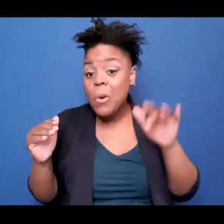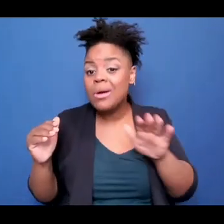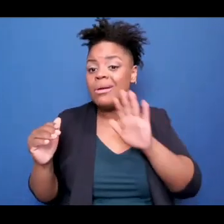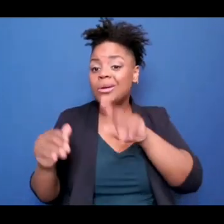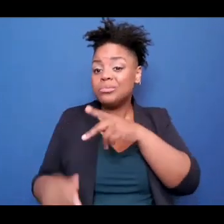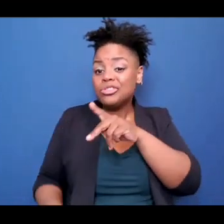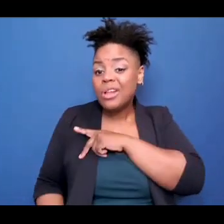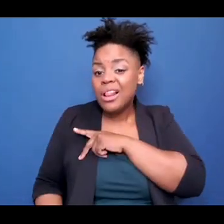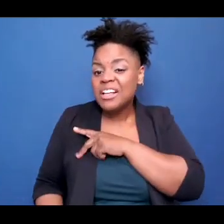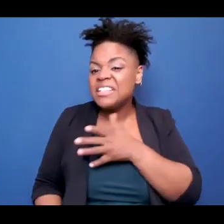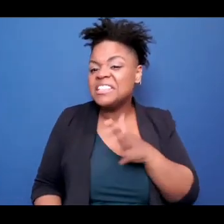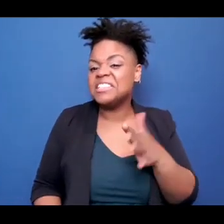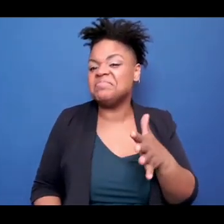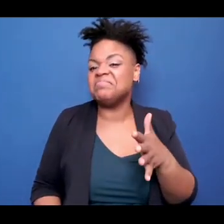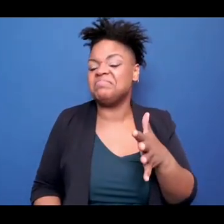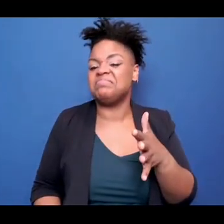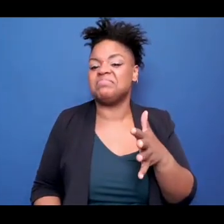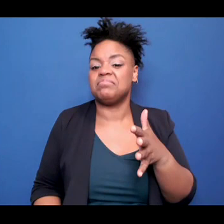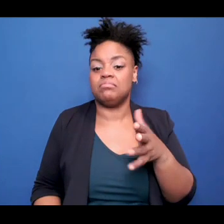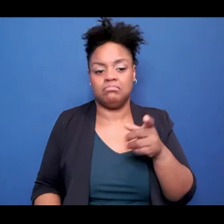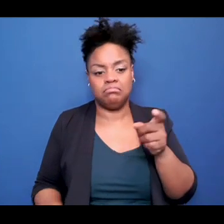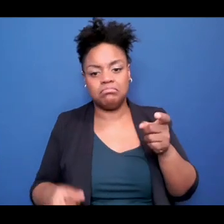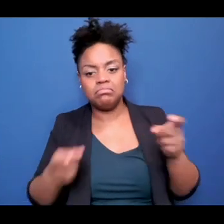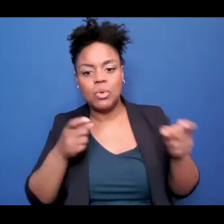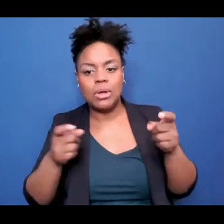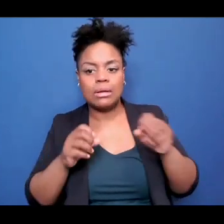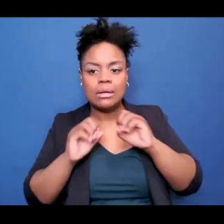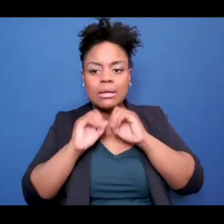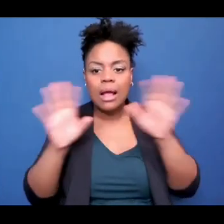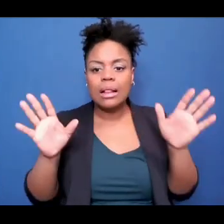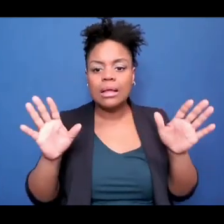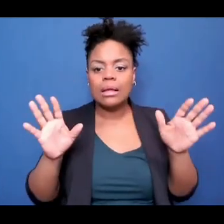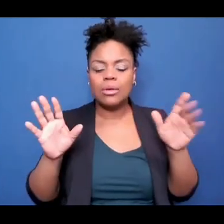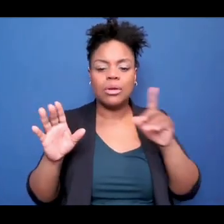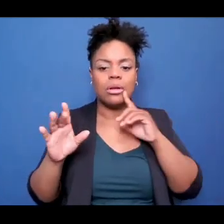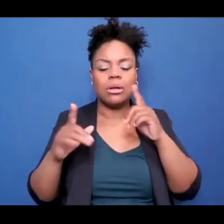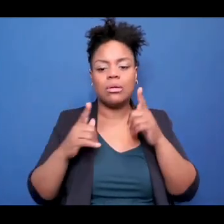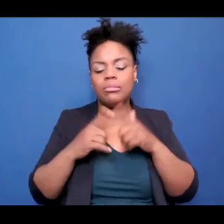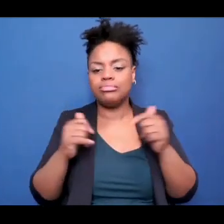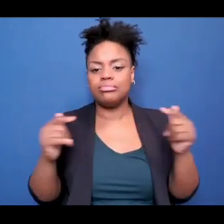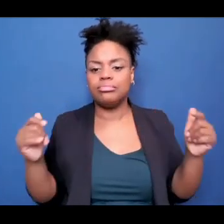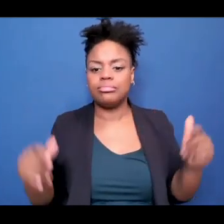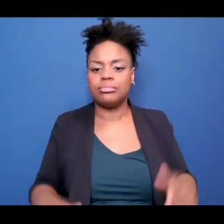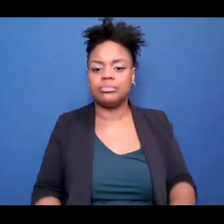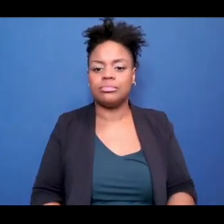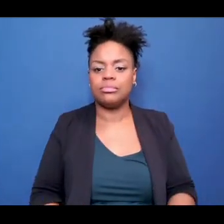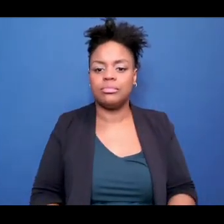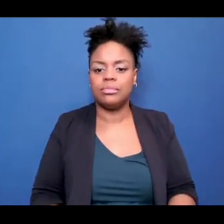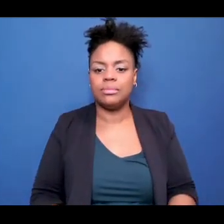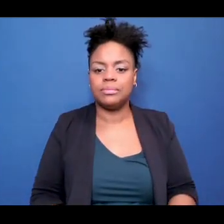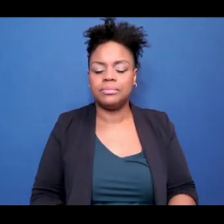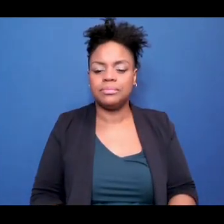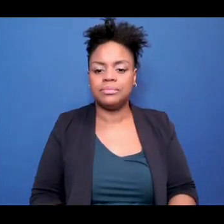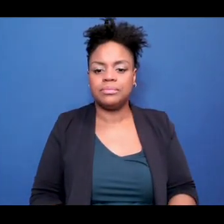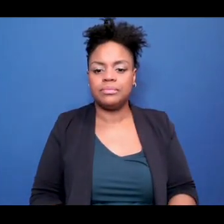INFERIOR INTELLECTS, ABNORMAL PERSONALITIES, LACK OF IMPULSE CONTROL AND JUDGMENT, AND ON AND SO, ALL OF WHICH -- AND ON AND